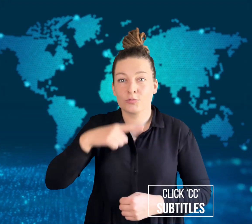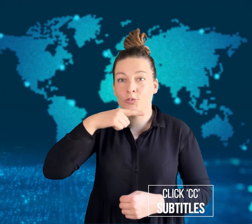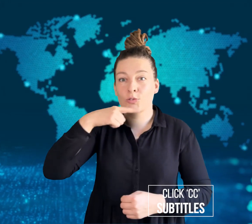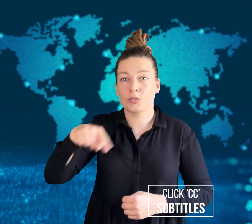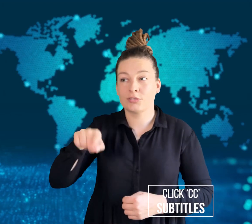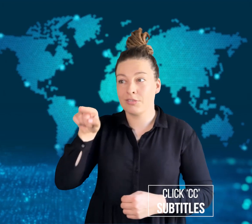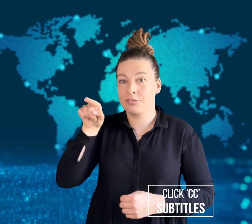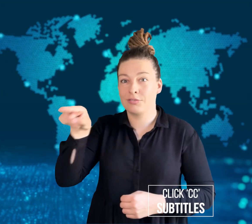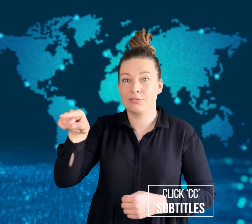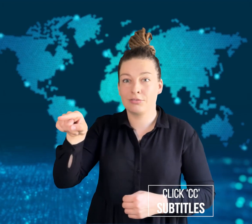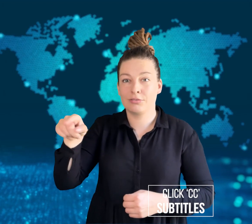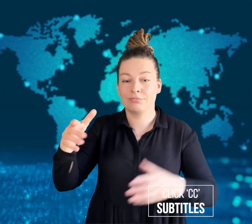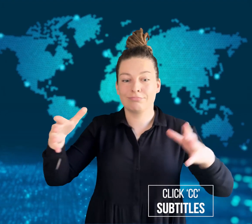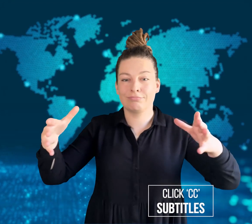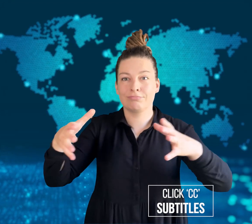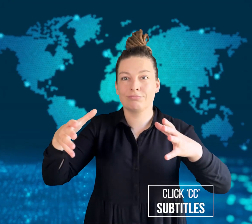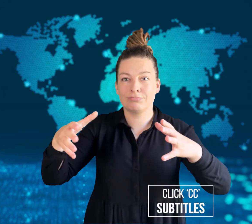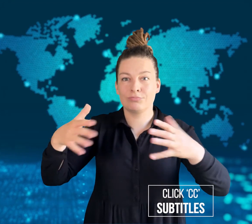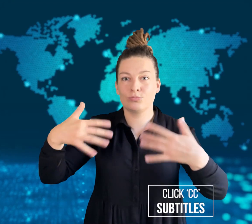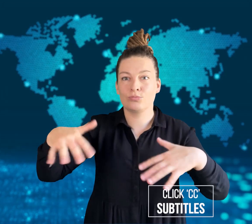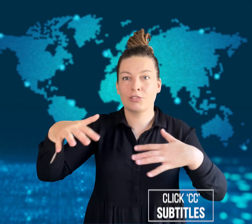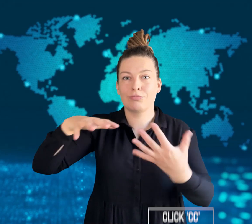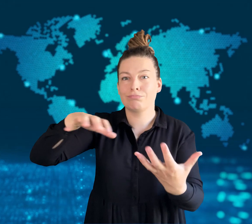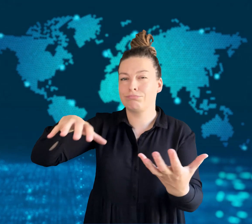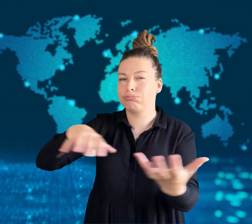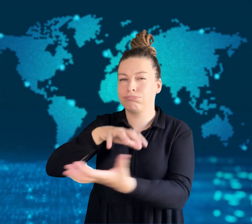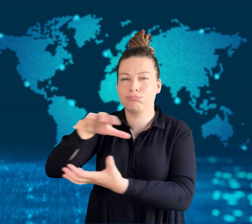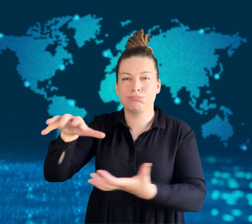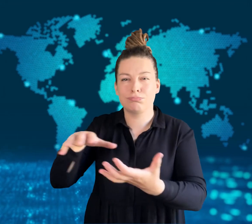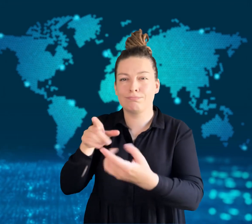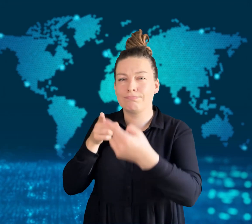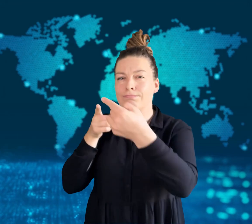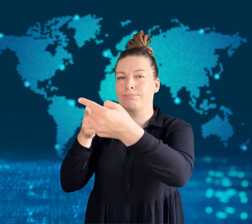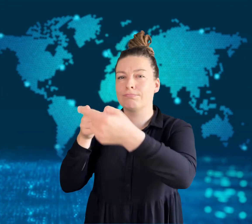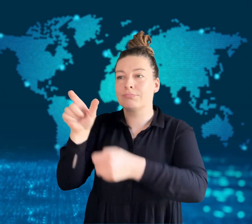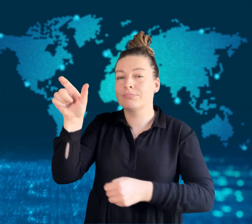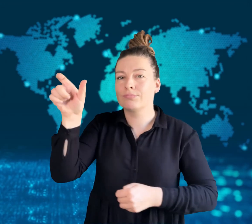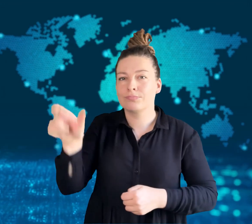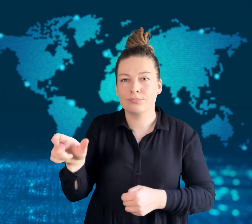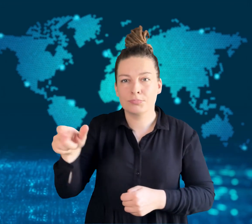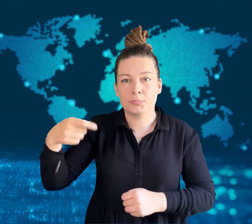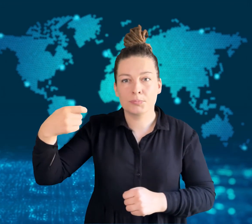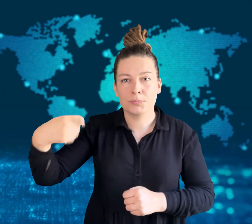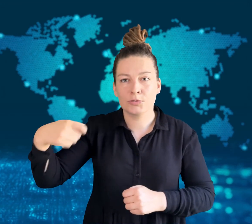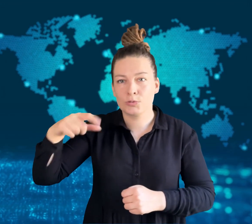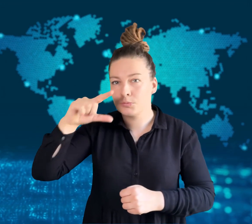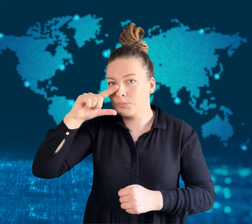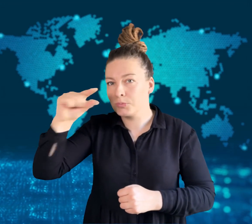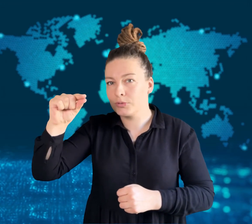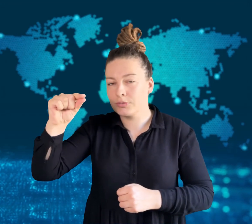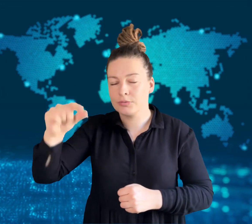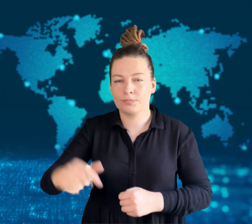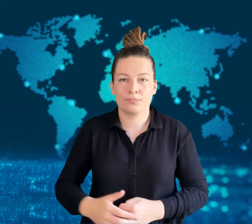Mutiny against Putin